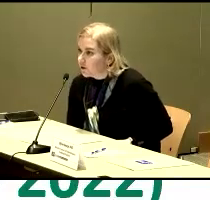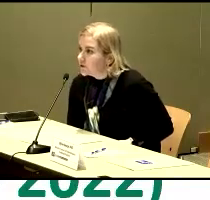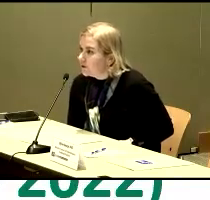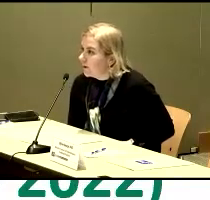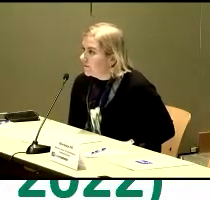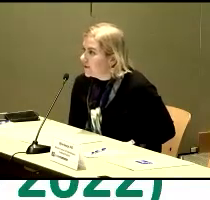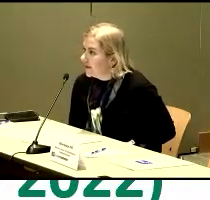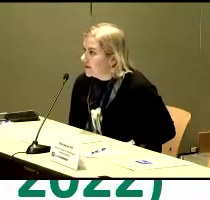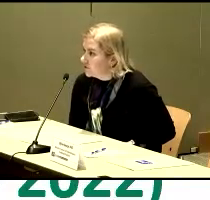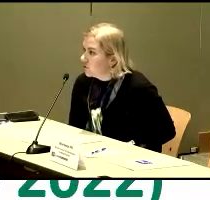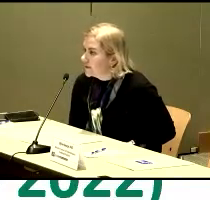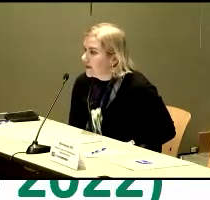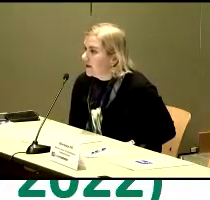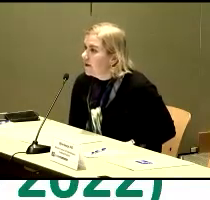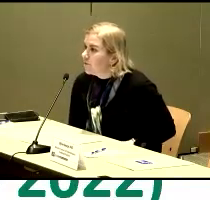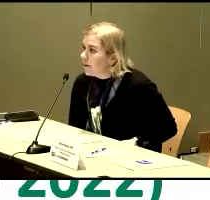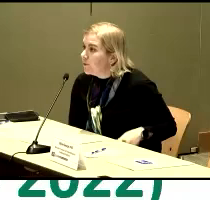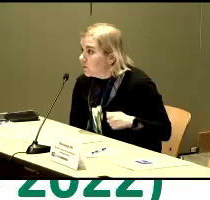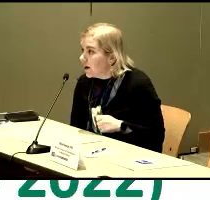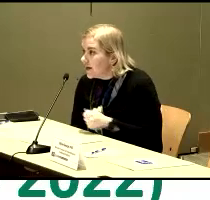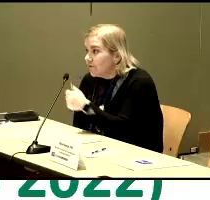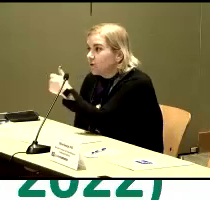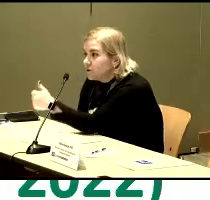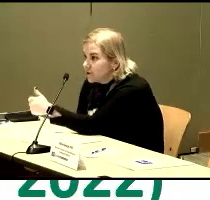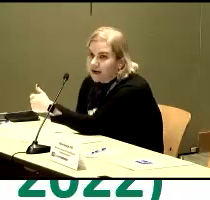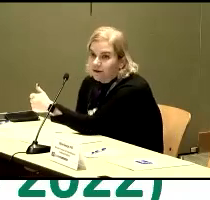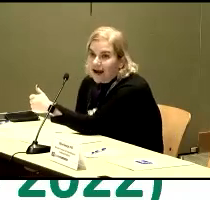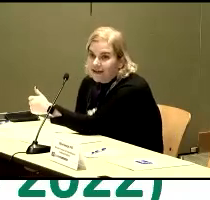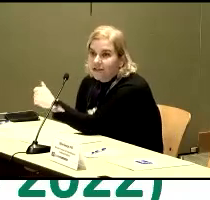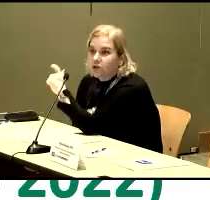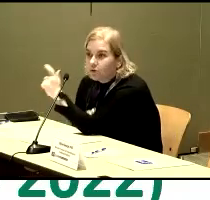at emergency department data, syndromic data, for people who come in for suicidal ideation